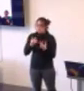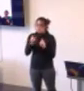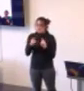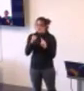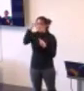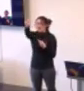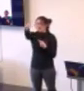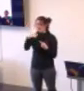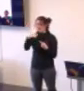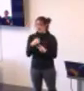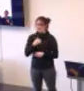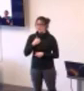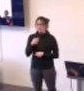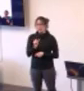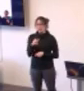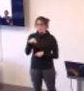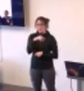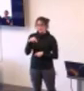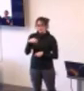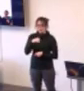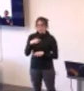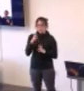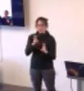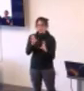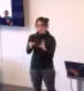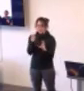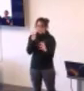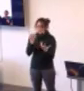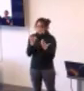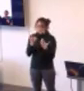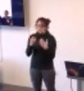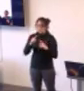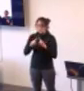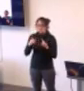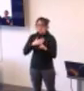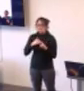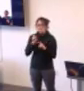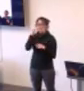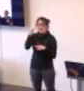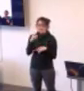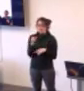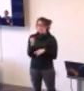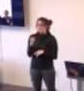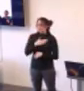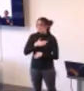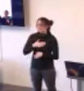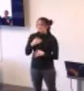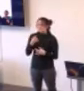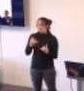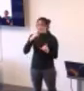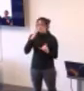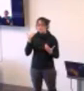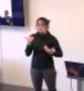So I have a lot of respect for you. Okay, so without further ado. I always have to center the space.